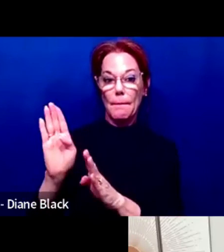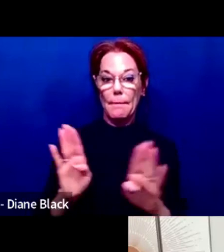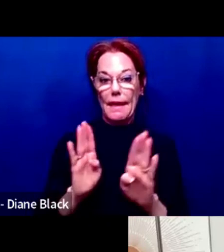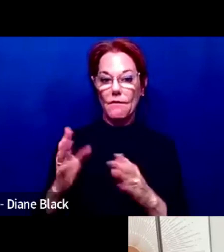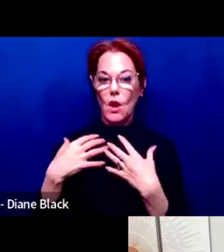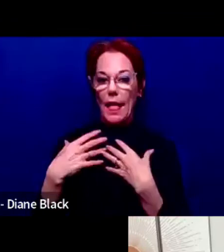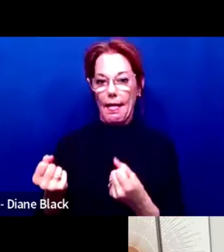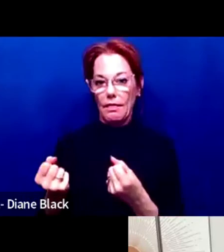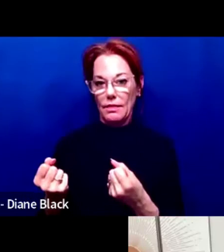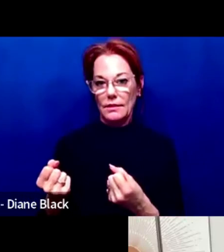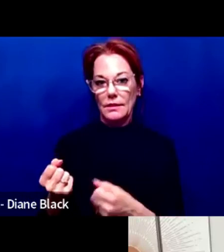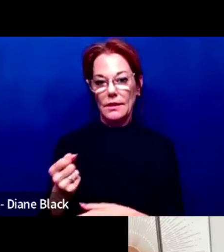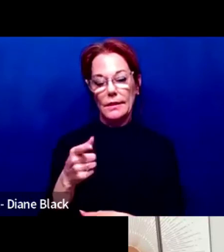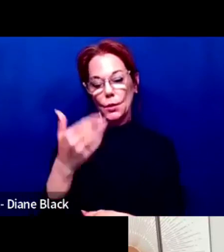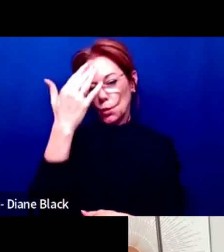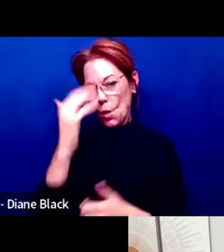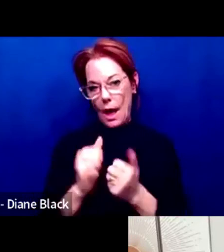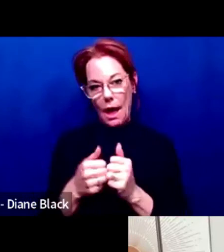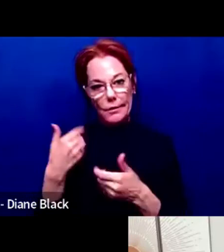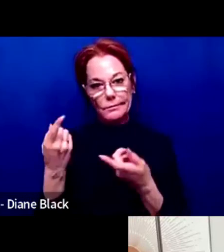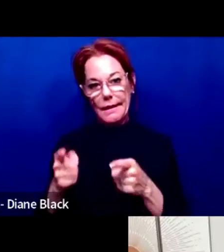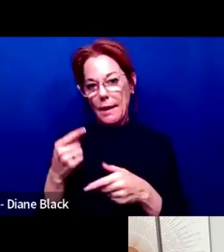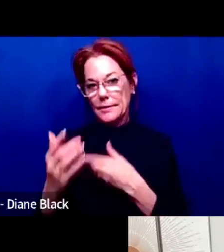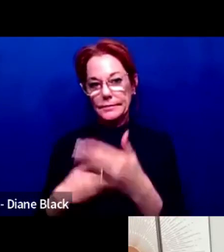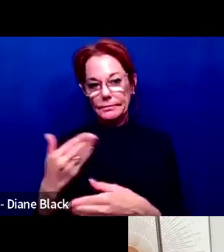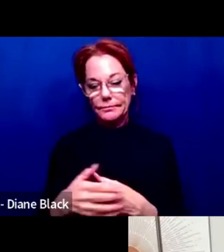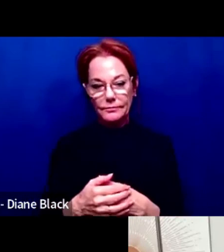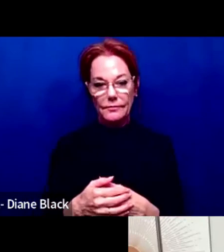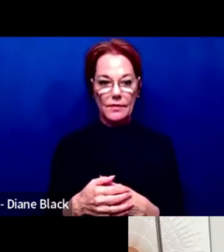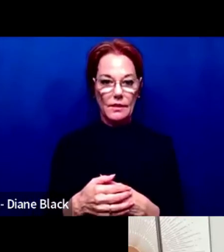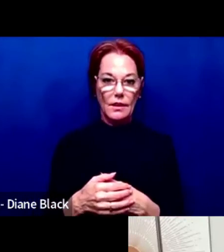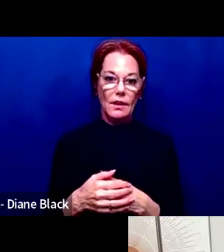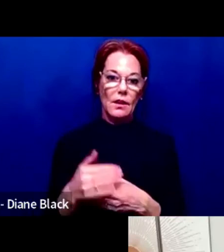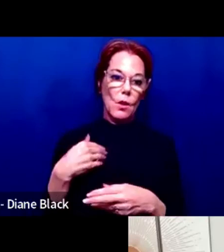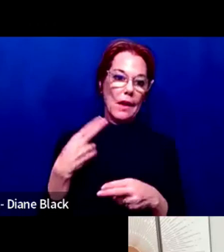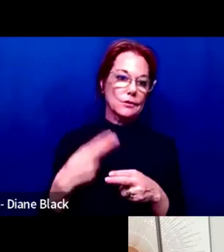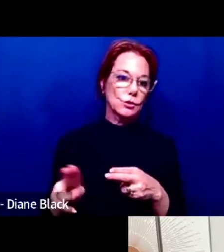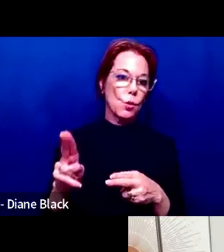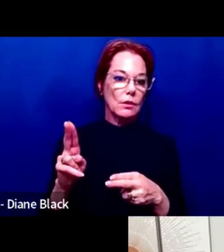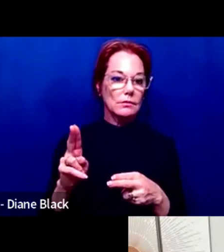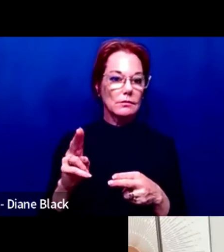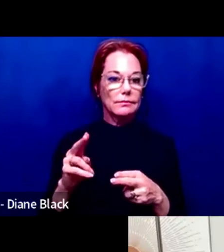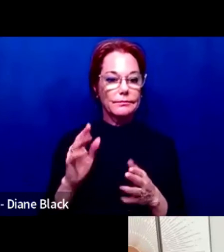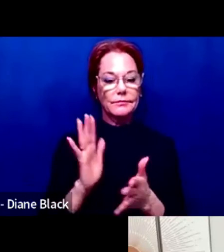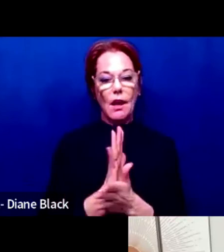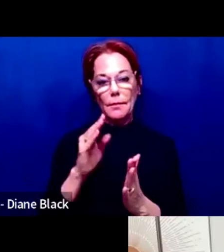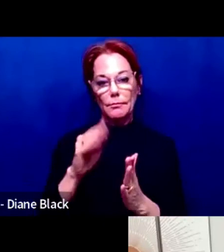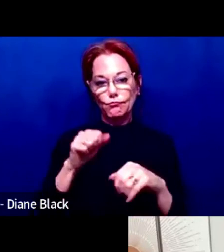There's a very short turnaround It was a very short document that you were going to submit for your proposal. So it would have been easy to miss it.